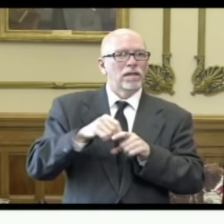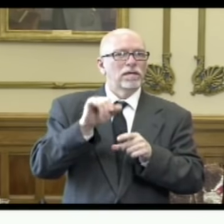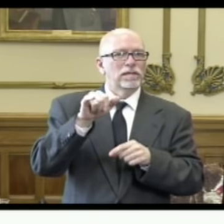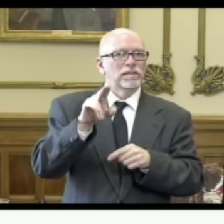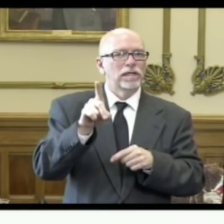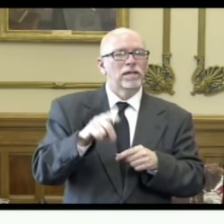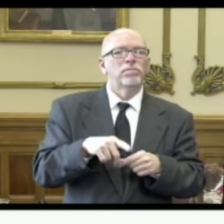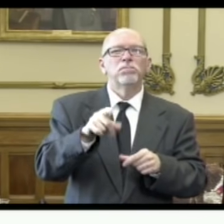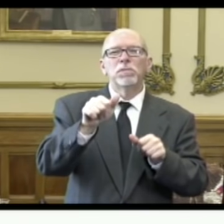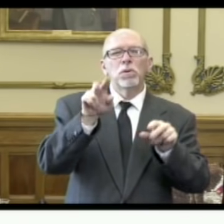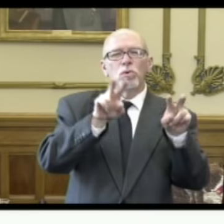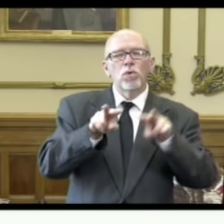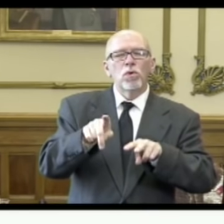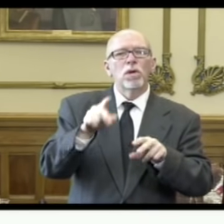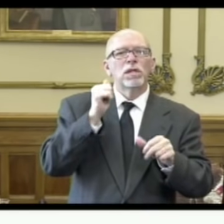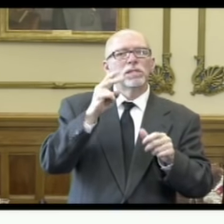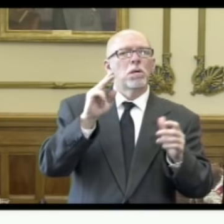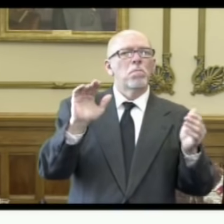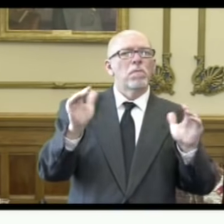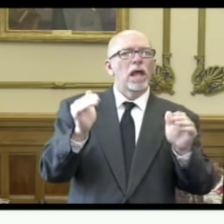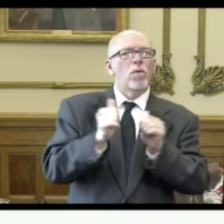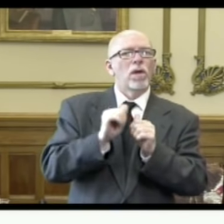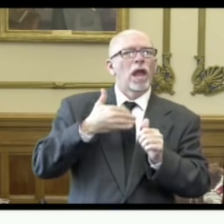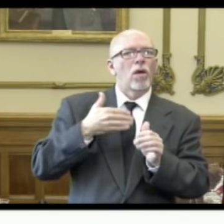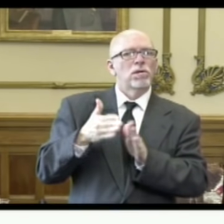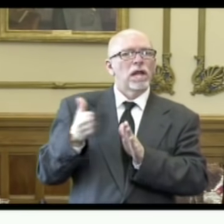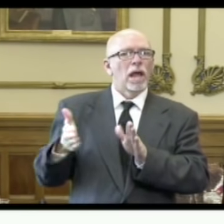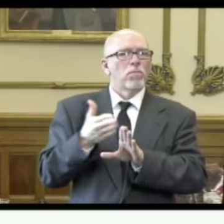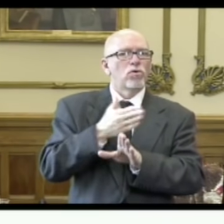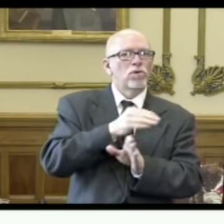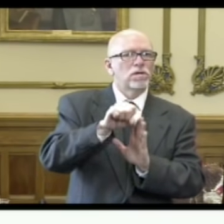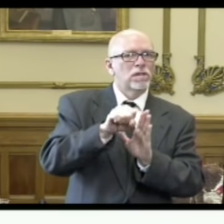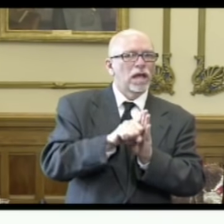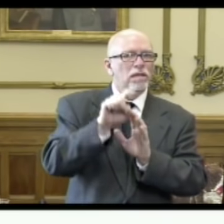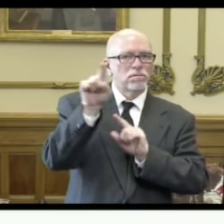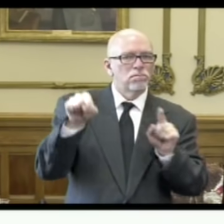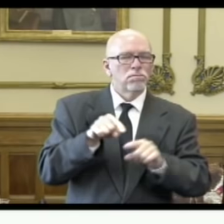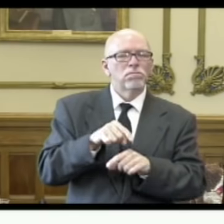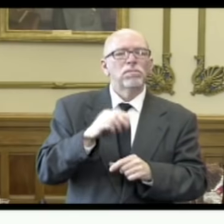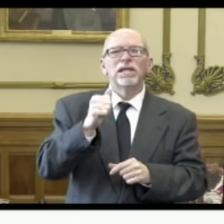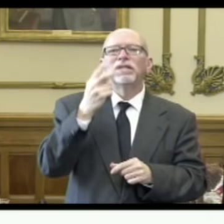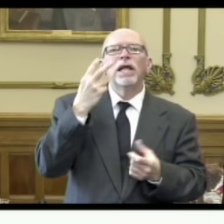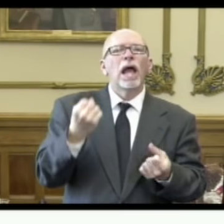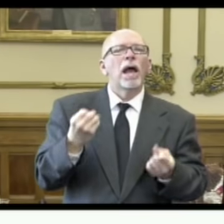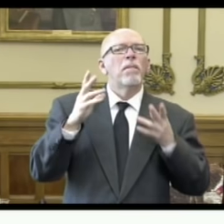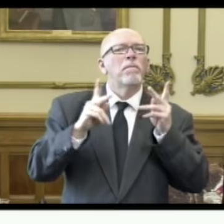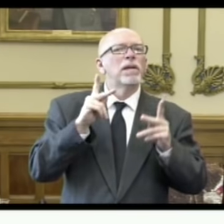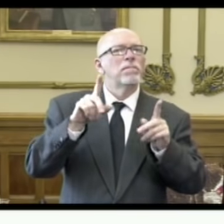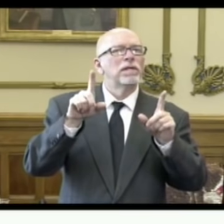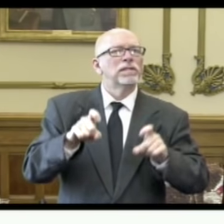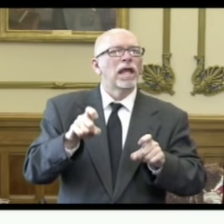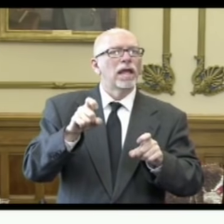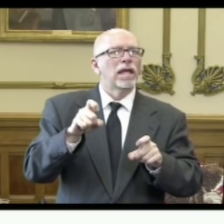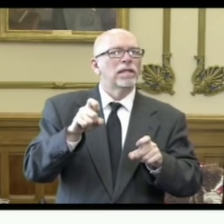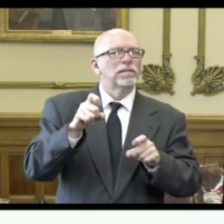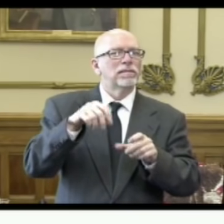EARLIER THIS WEEK. SO THIS SLIDE GIVES US AN IDEA OF HOW WE'VE ALREADY EXPANDED TESTING